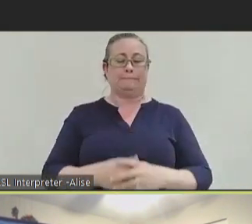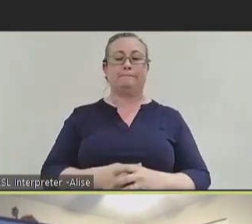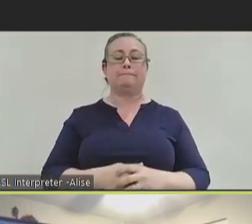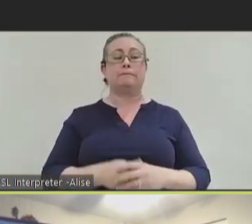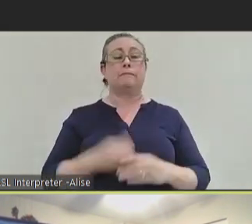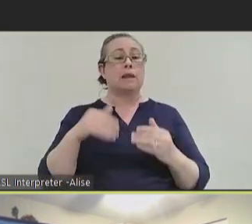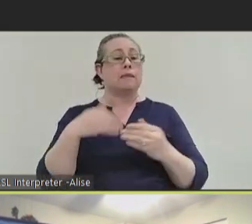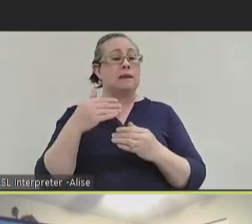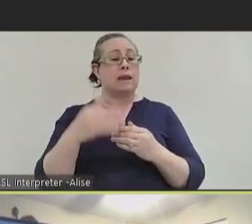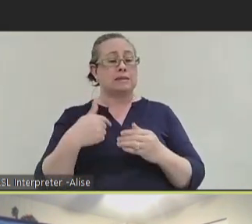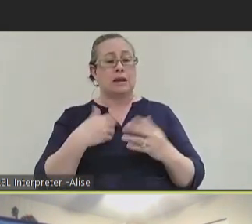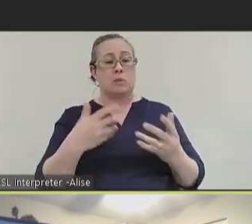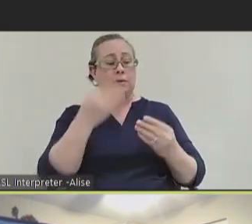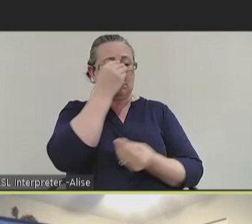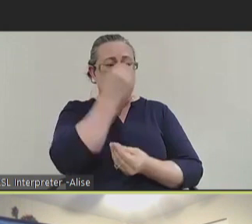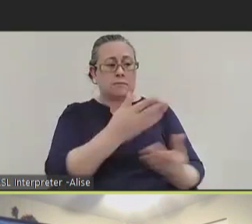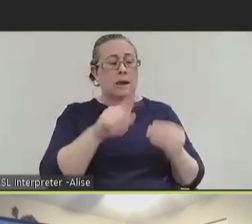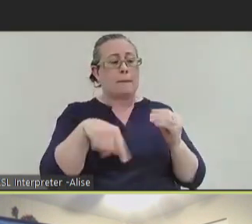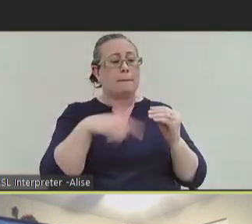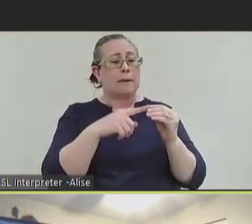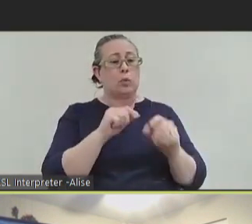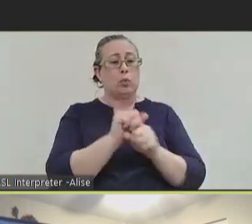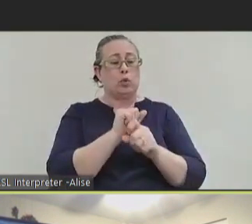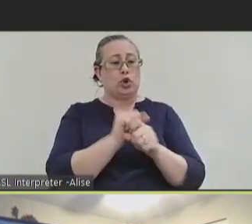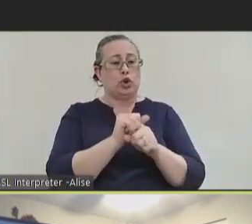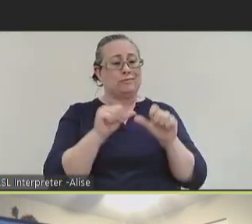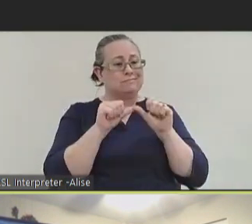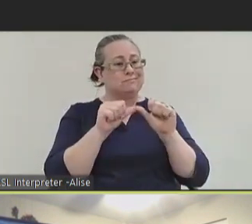I'd like to just inform you about the work that's ongoing to renew Canada's